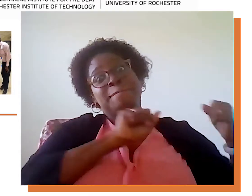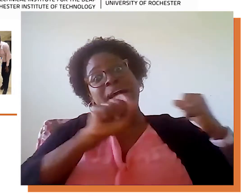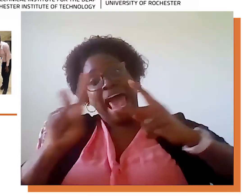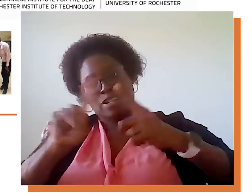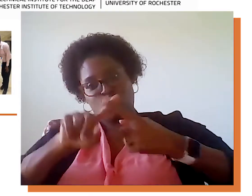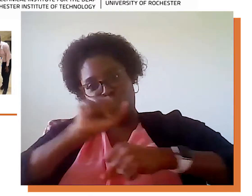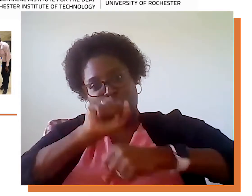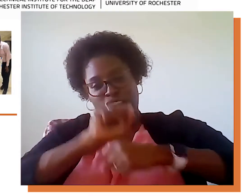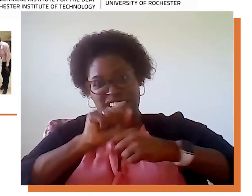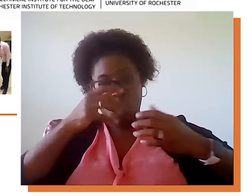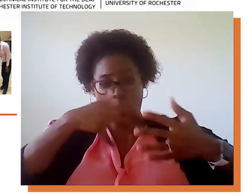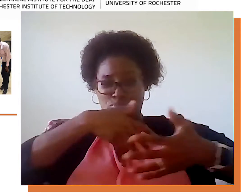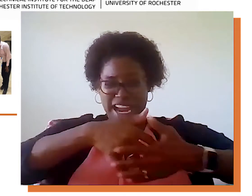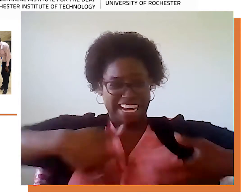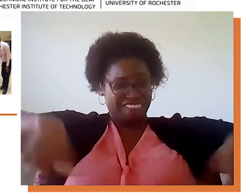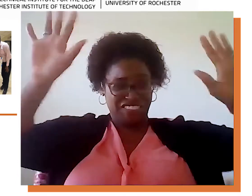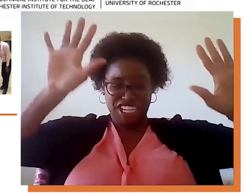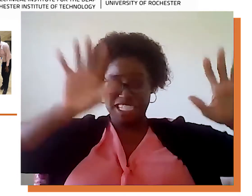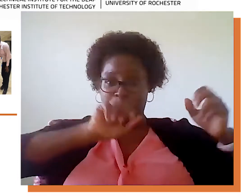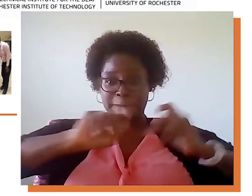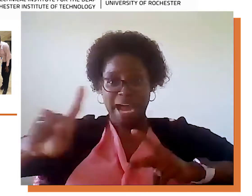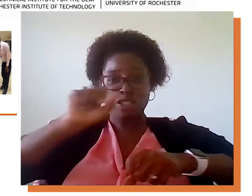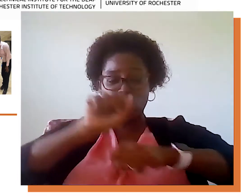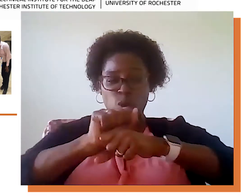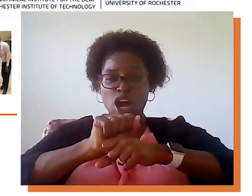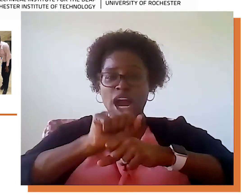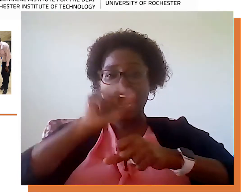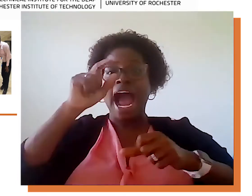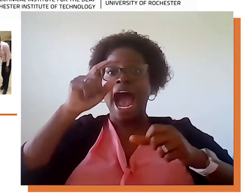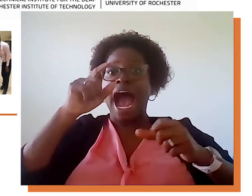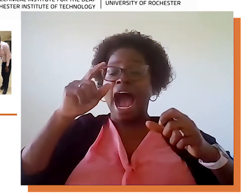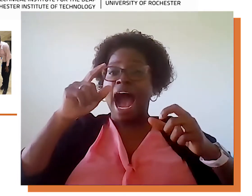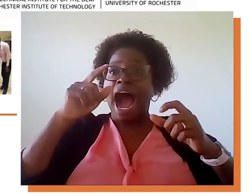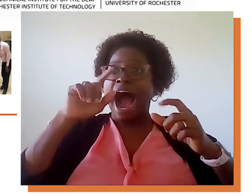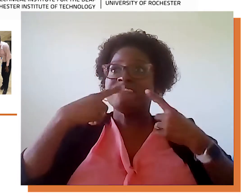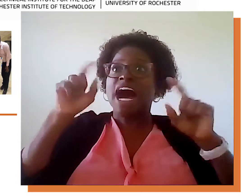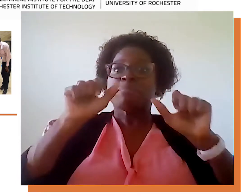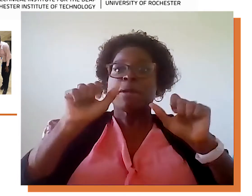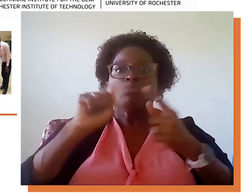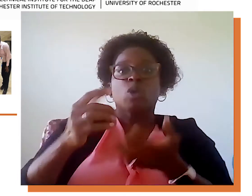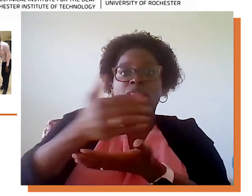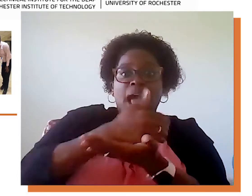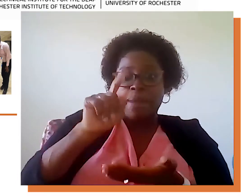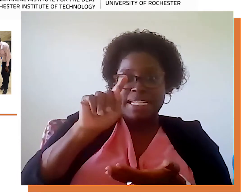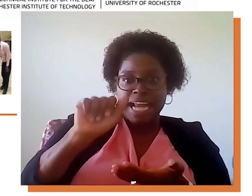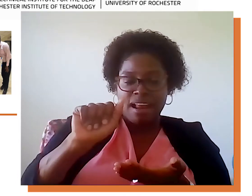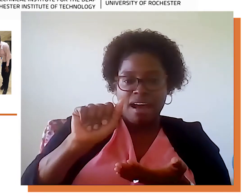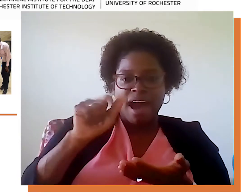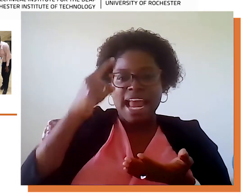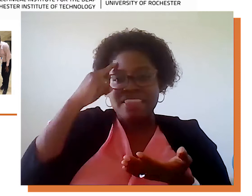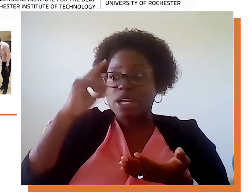So, now I was back to work, I had had Phoebe, and I was finally able to collect my data.